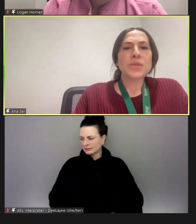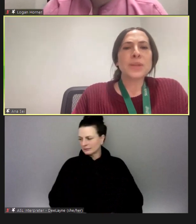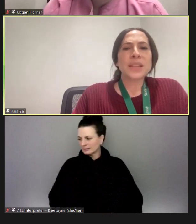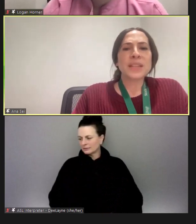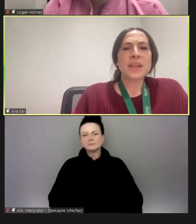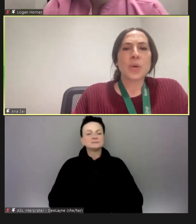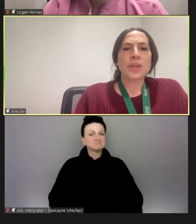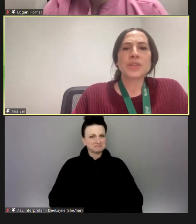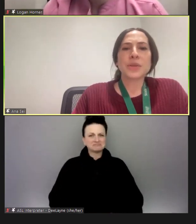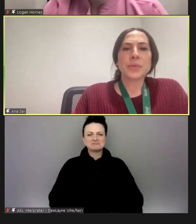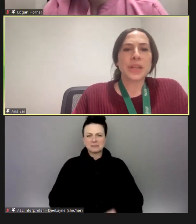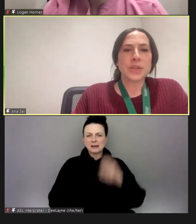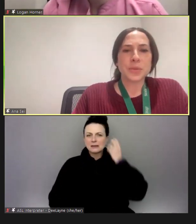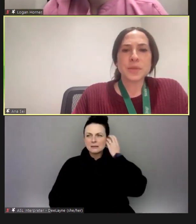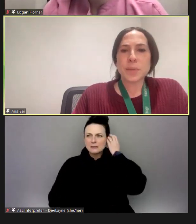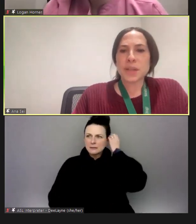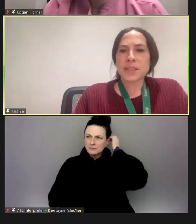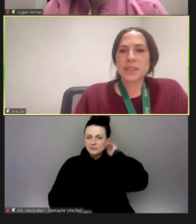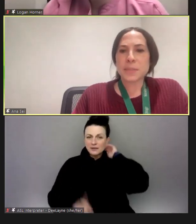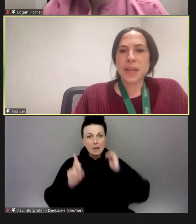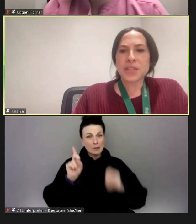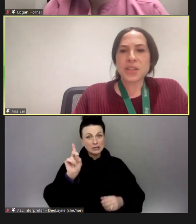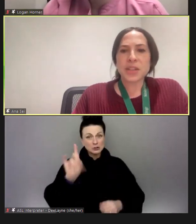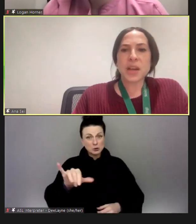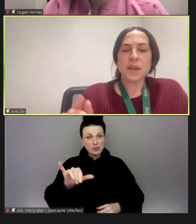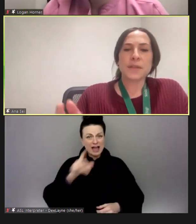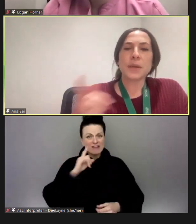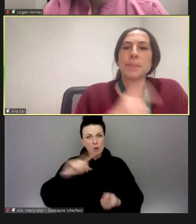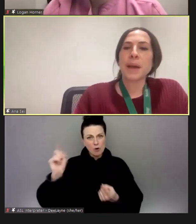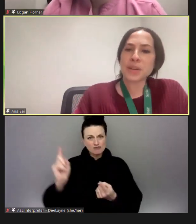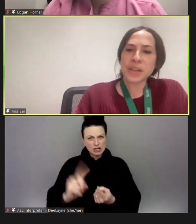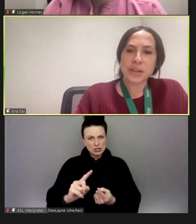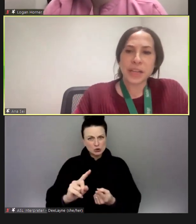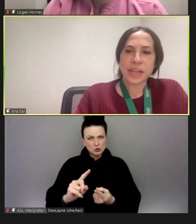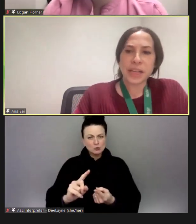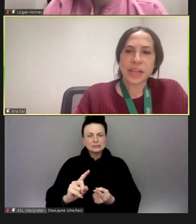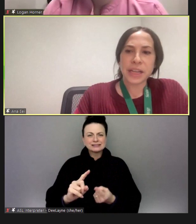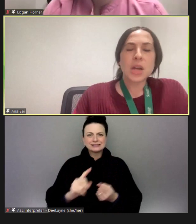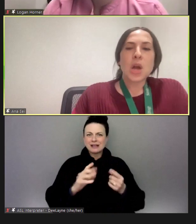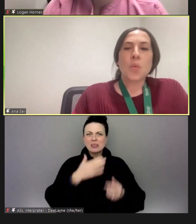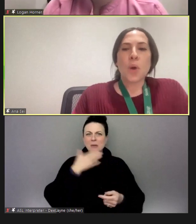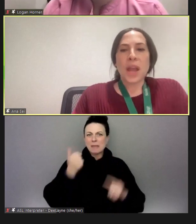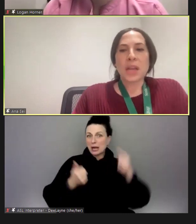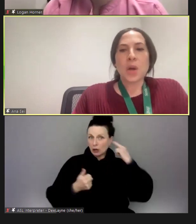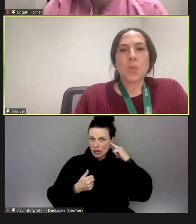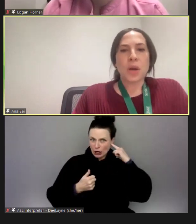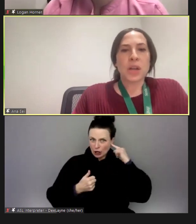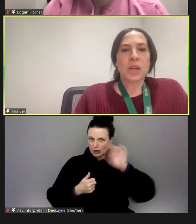this in order to reduce participation of